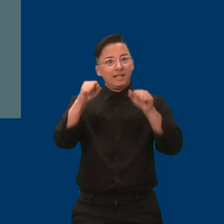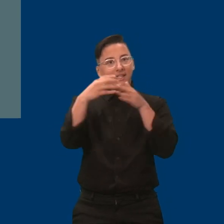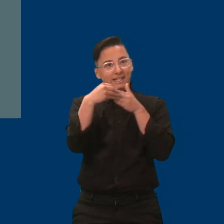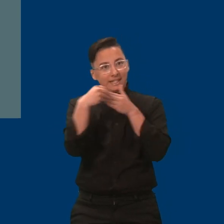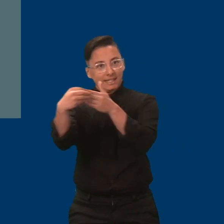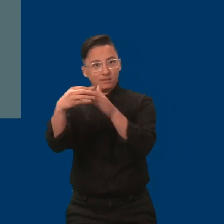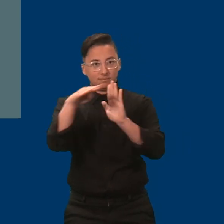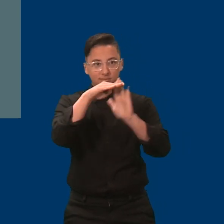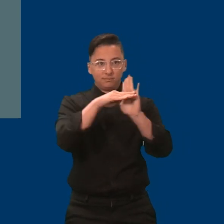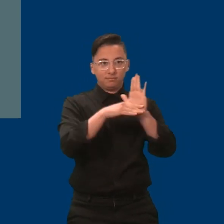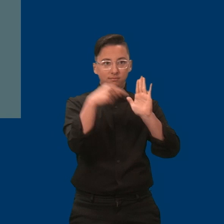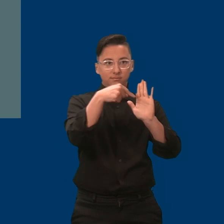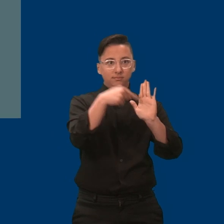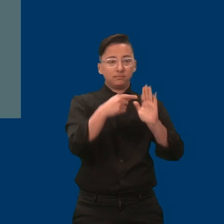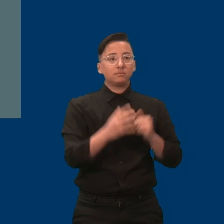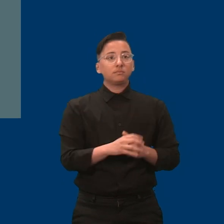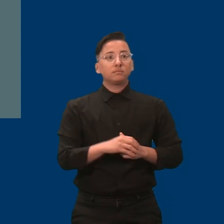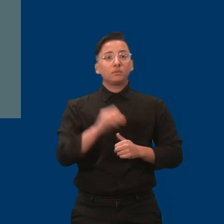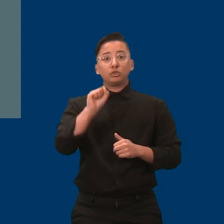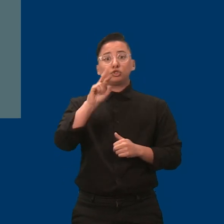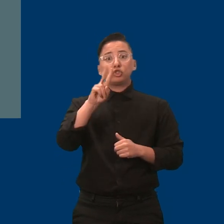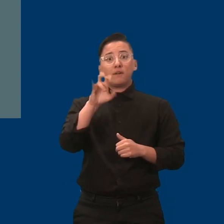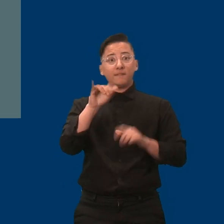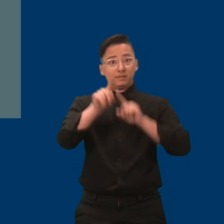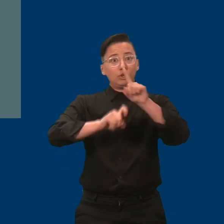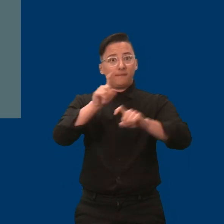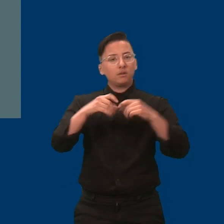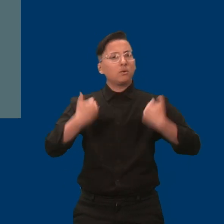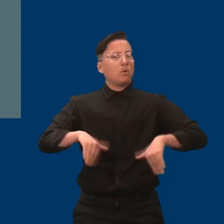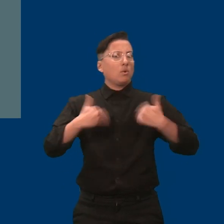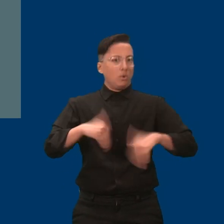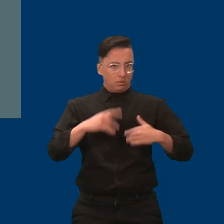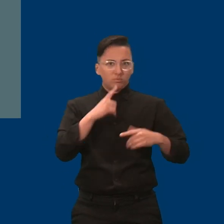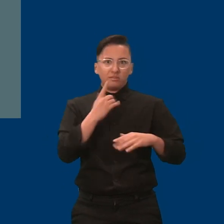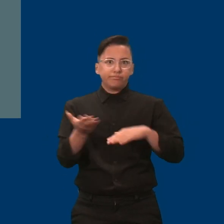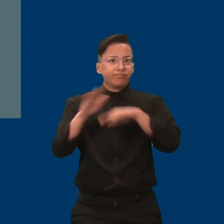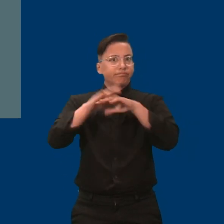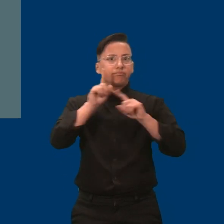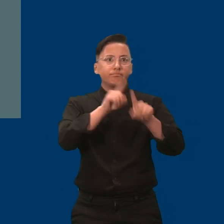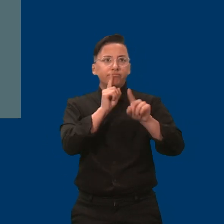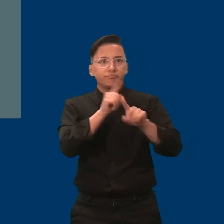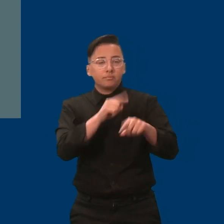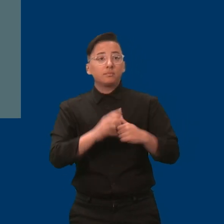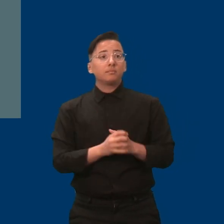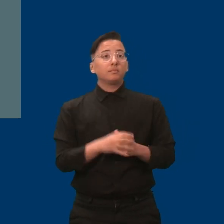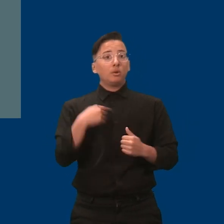had a strong response rate. We conducted an in-person survey at the state fair.